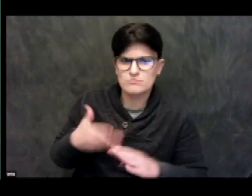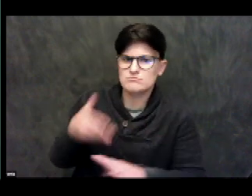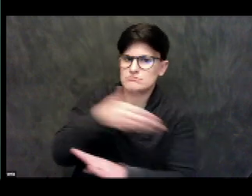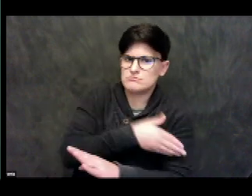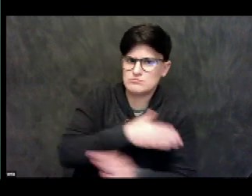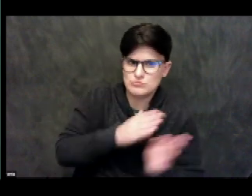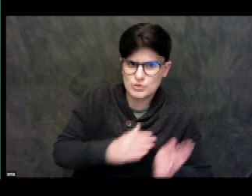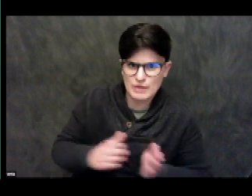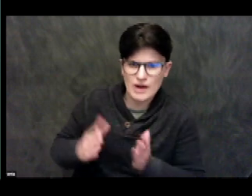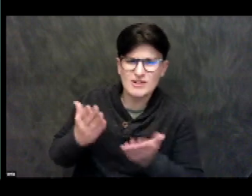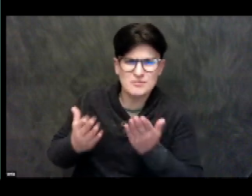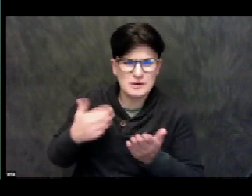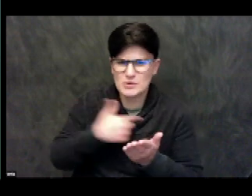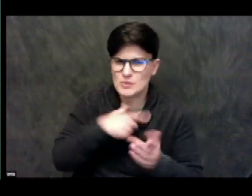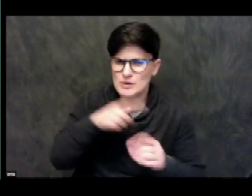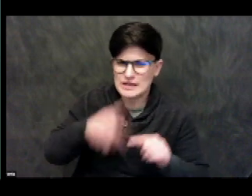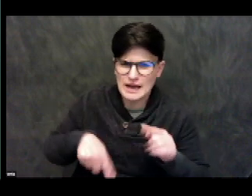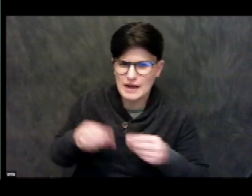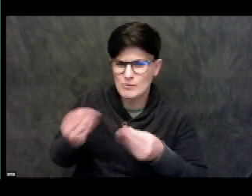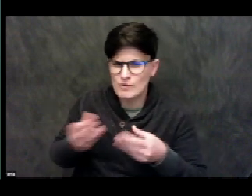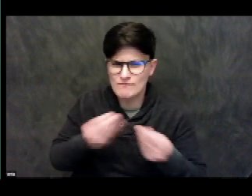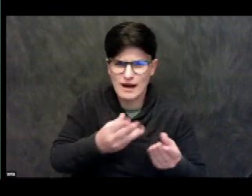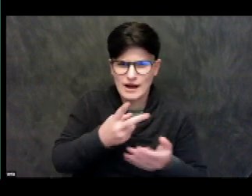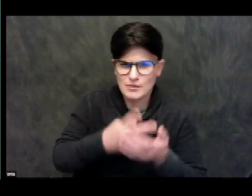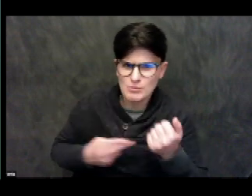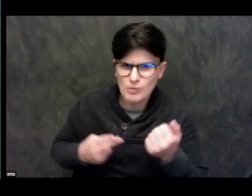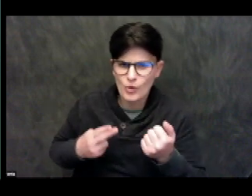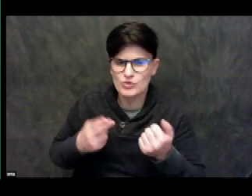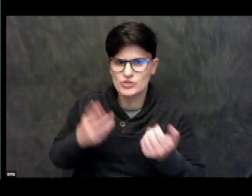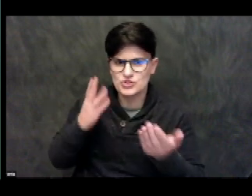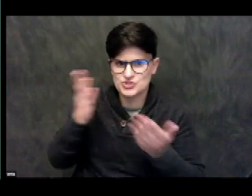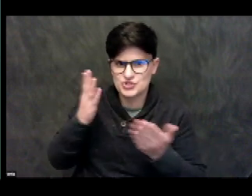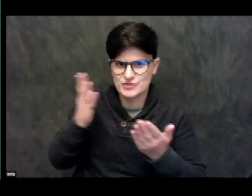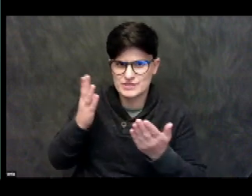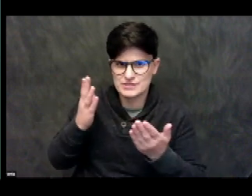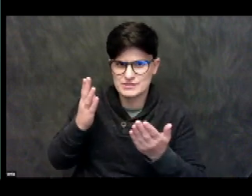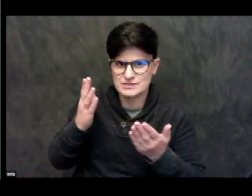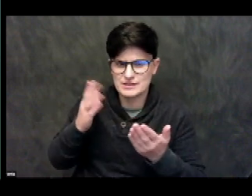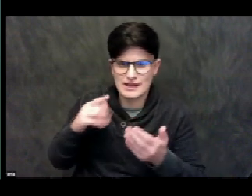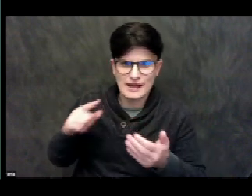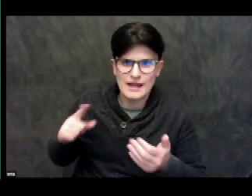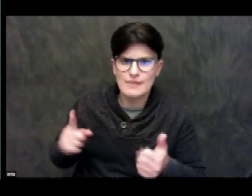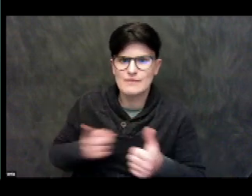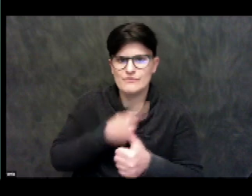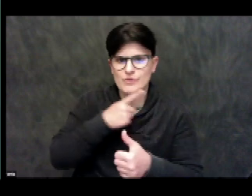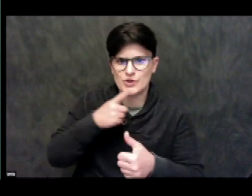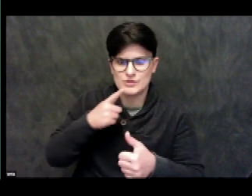those services at the first available a contact with care.